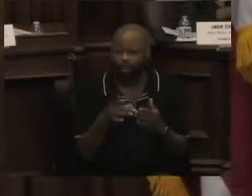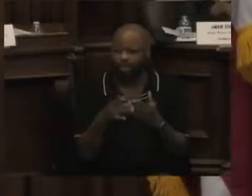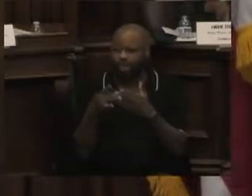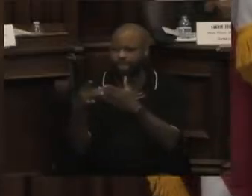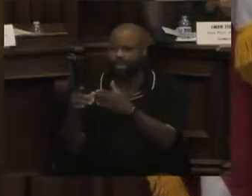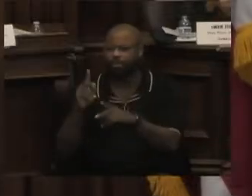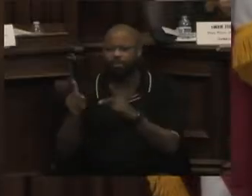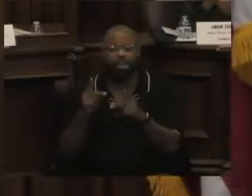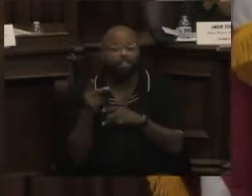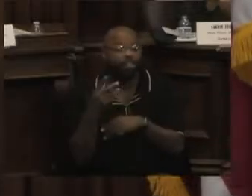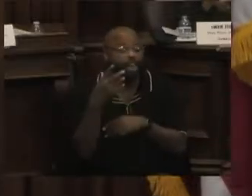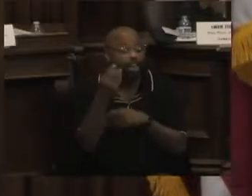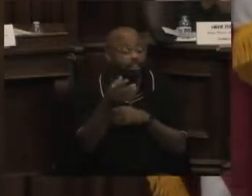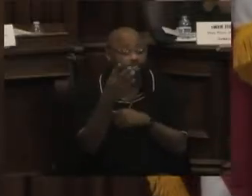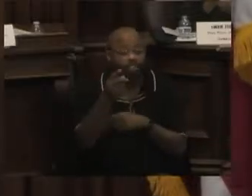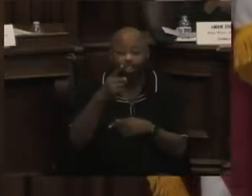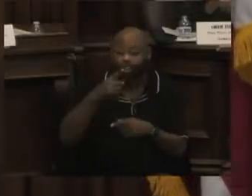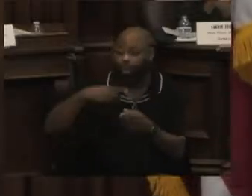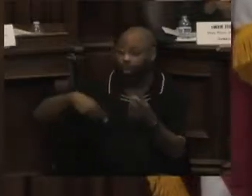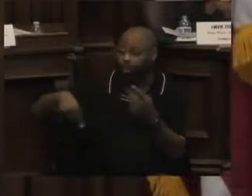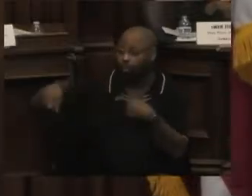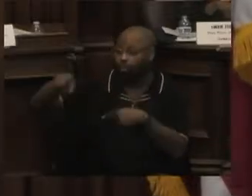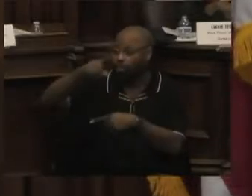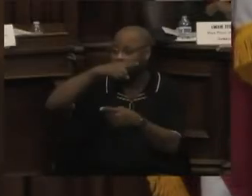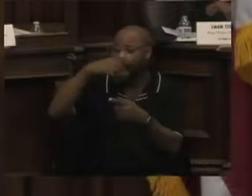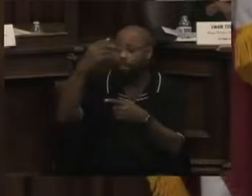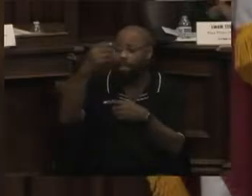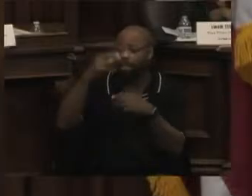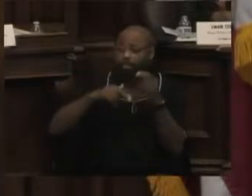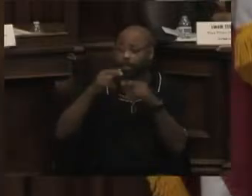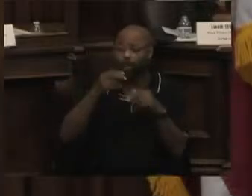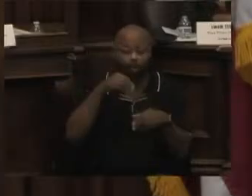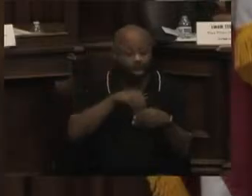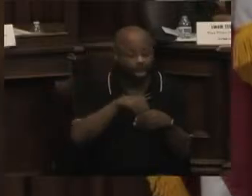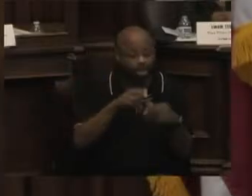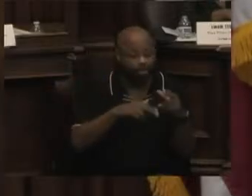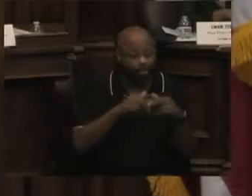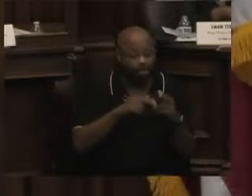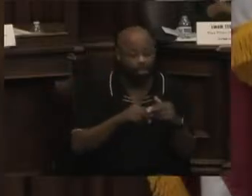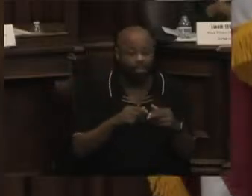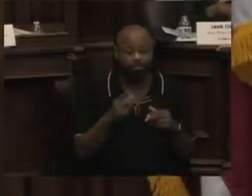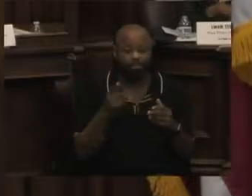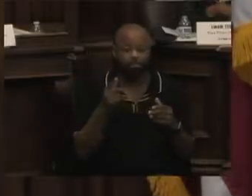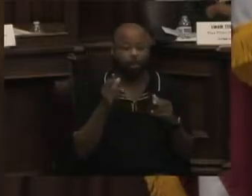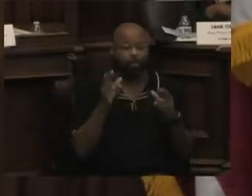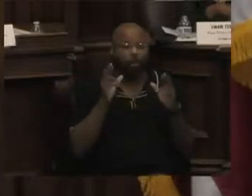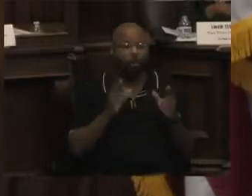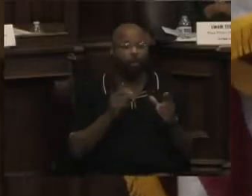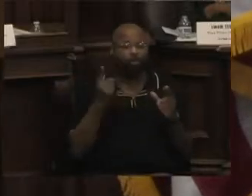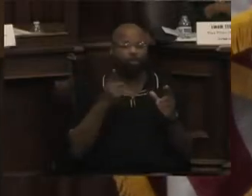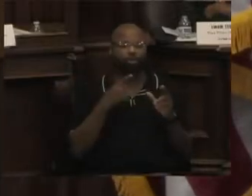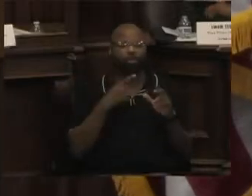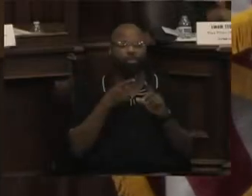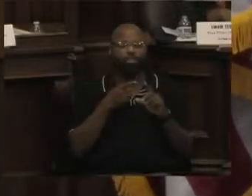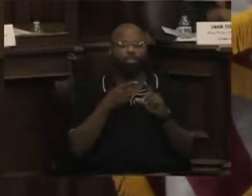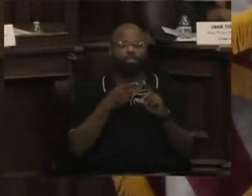The security that's there should know exactly where to direct people, whether it's externally and walk around the